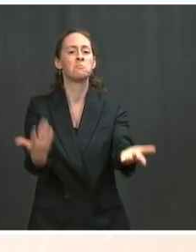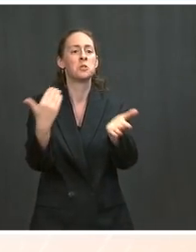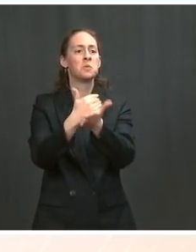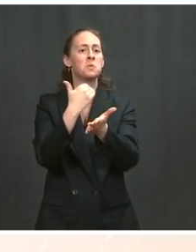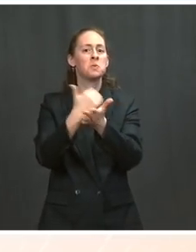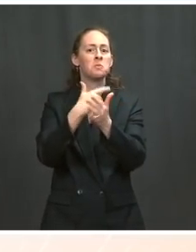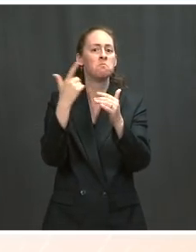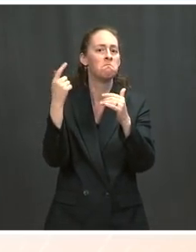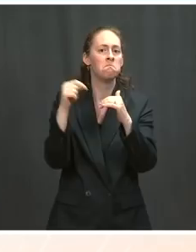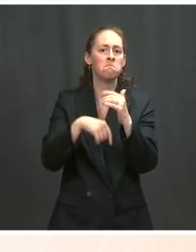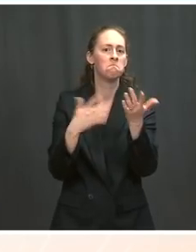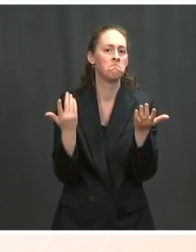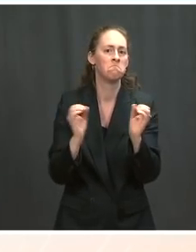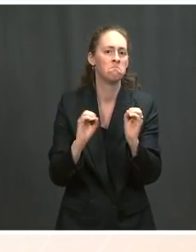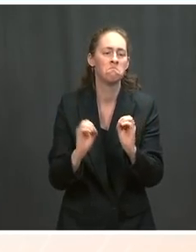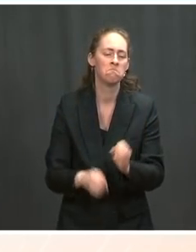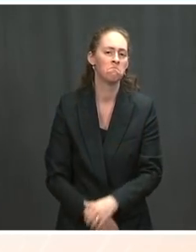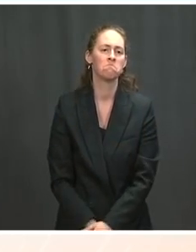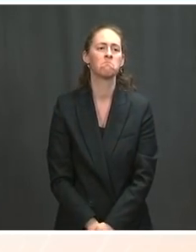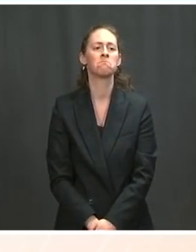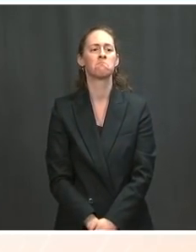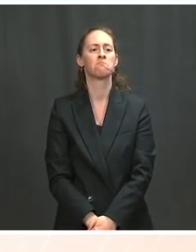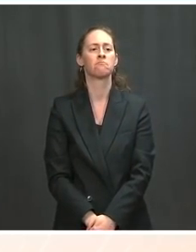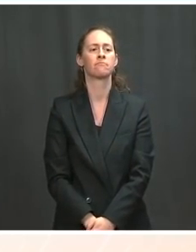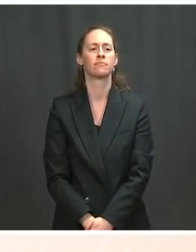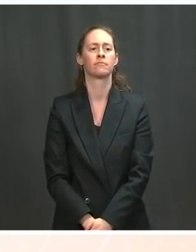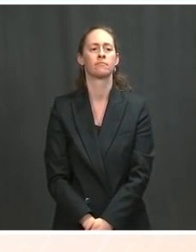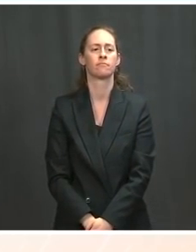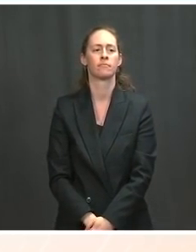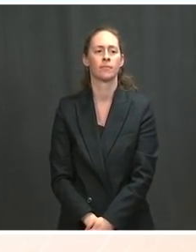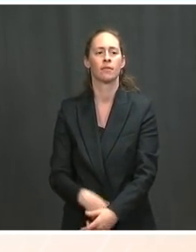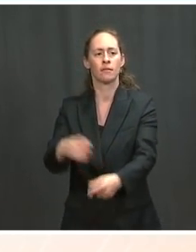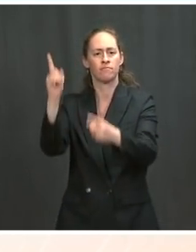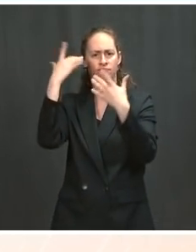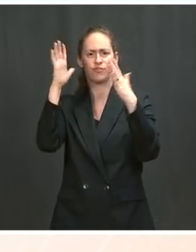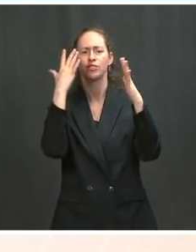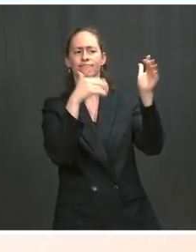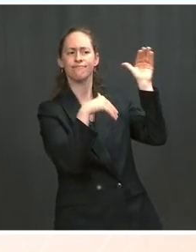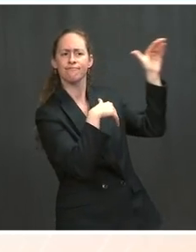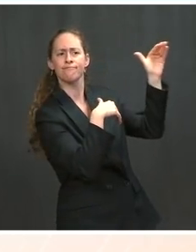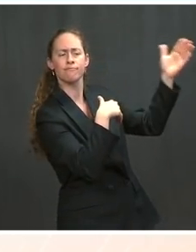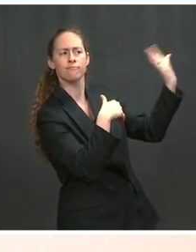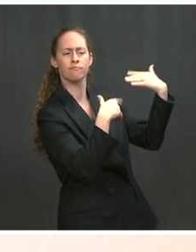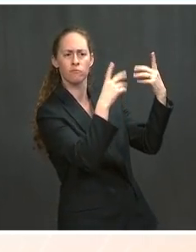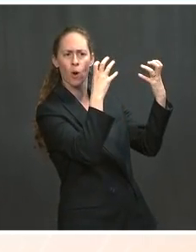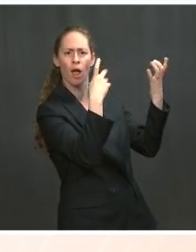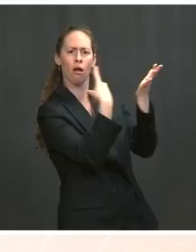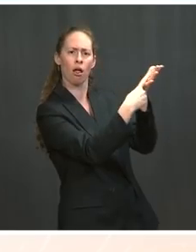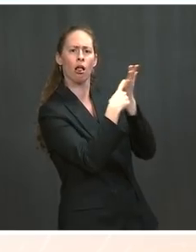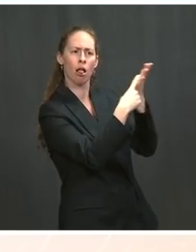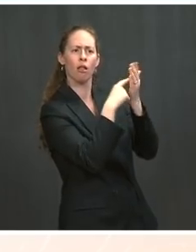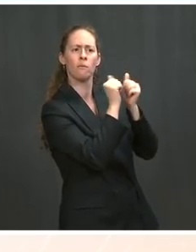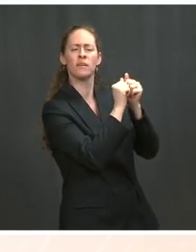was to have conversations at a staff level through his national security team. Those conversations are ongoing. The Press: Okay.